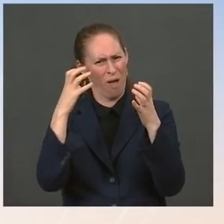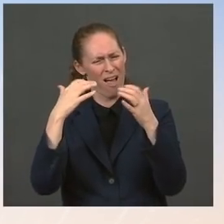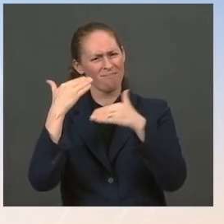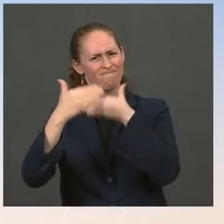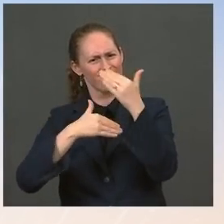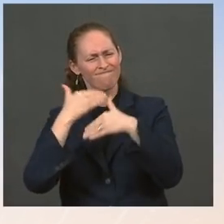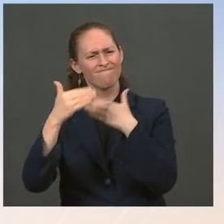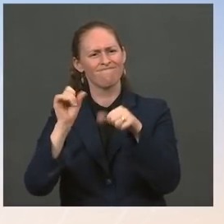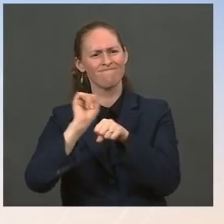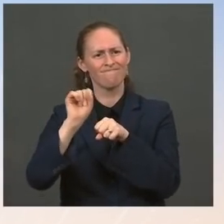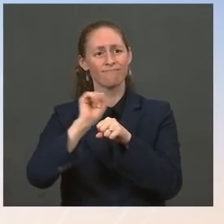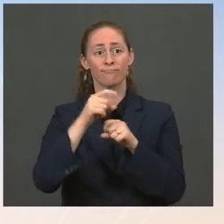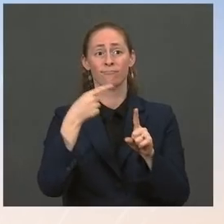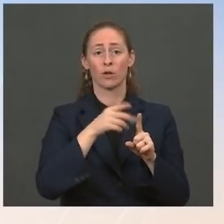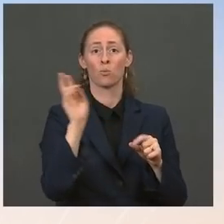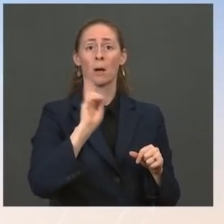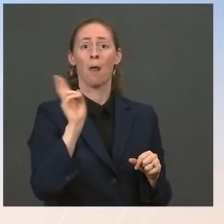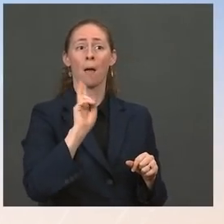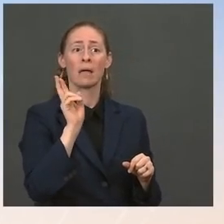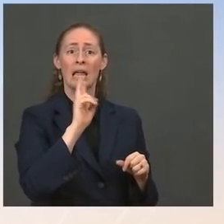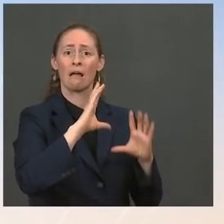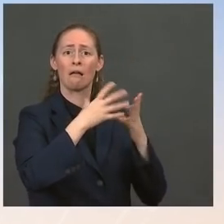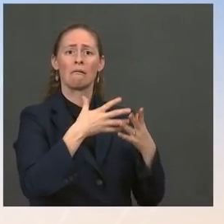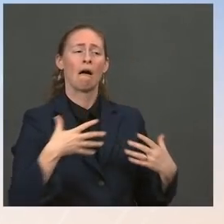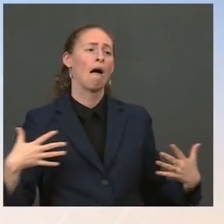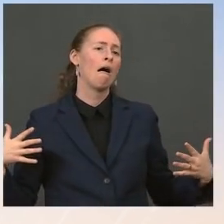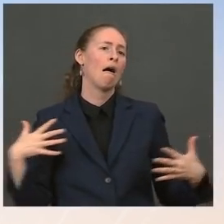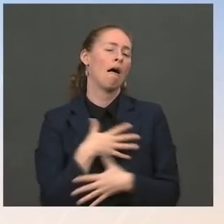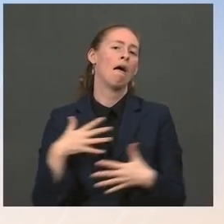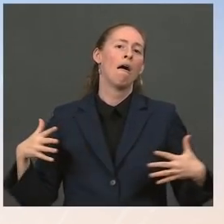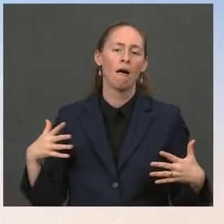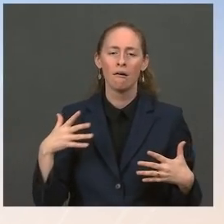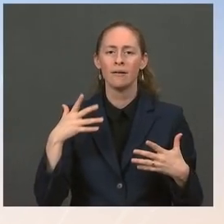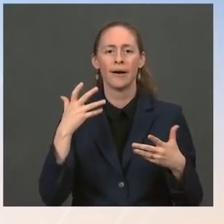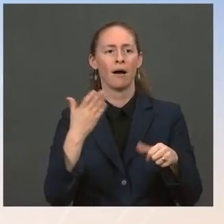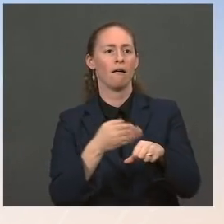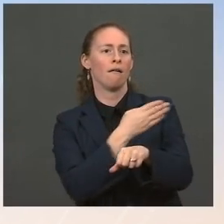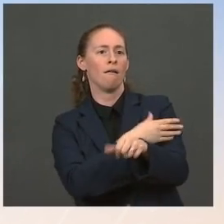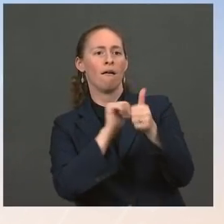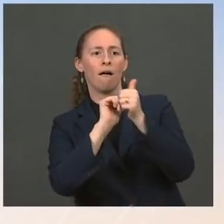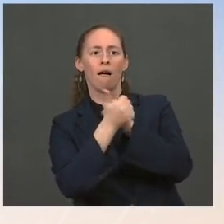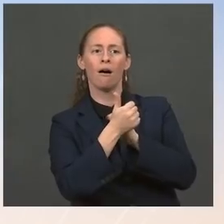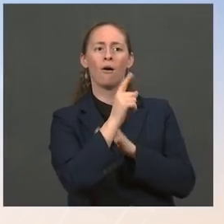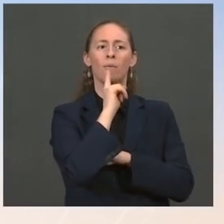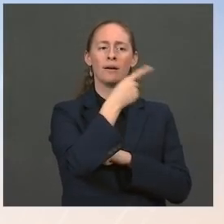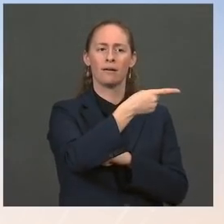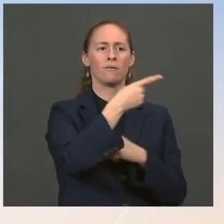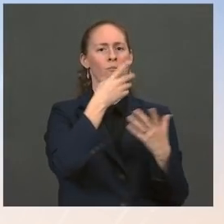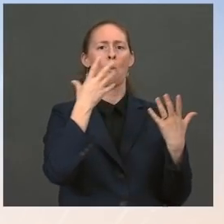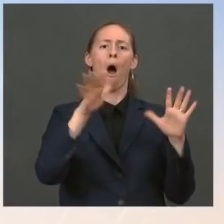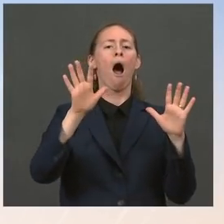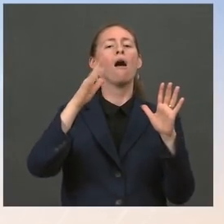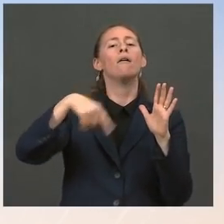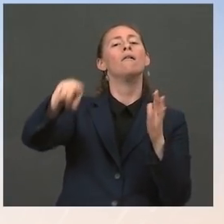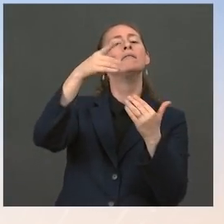are so afraid of making reforms that would make it easier for people to vote that they have blocked this effort.